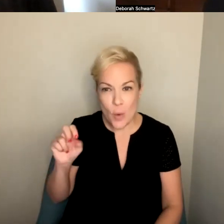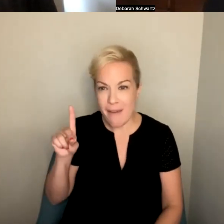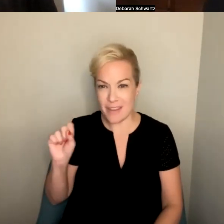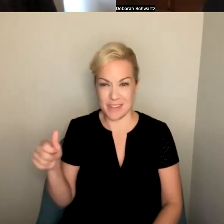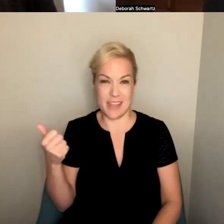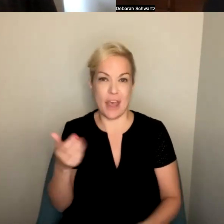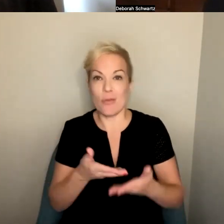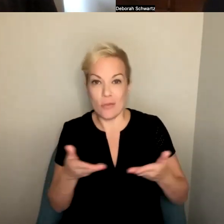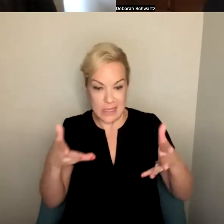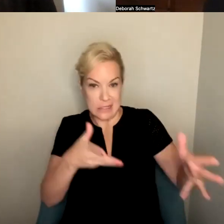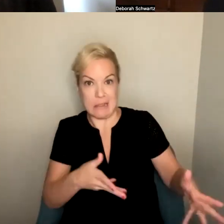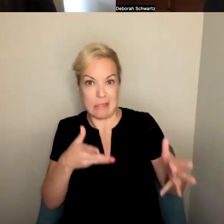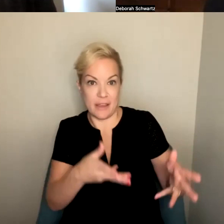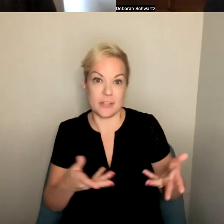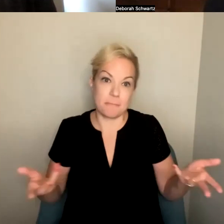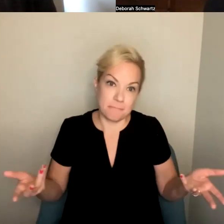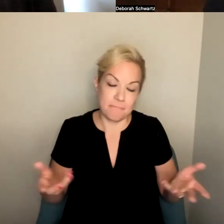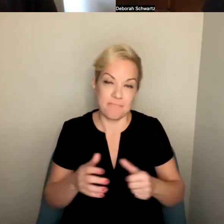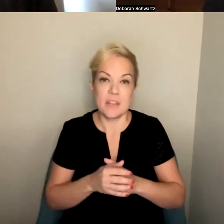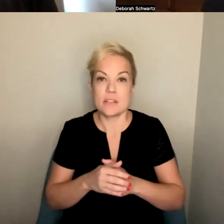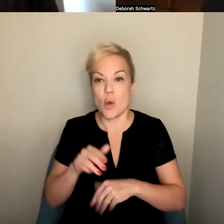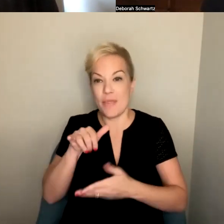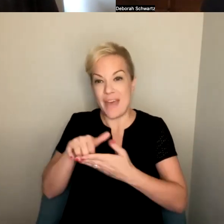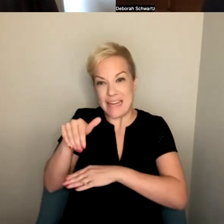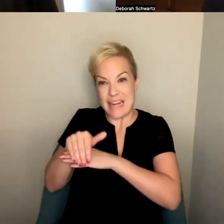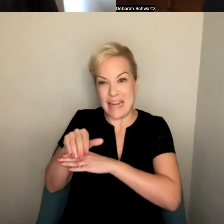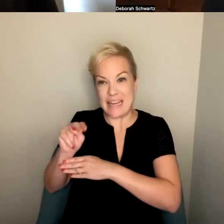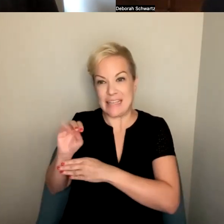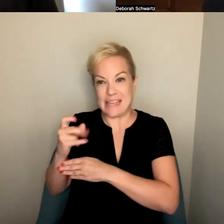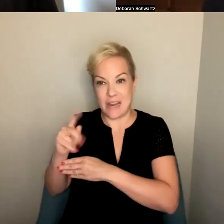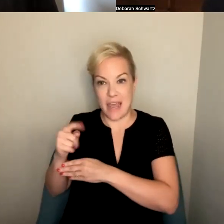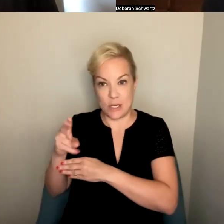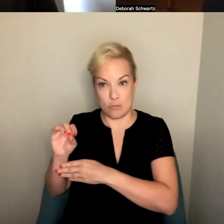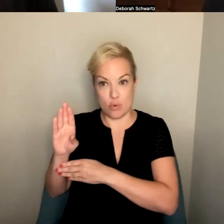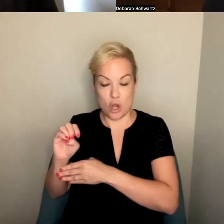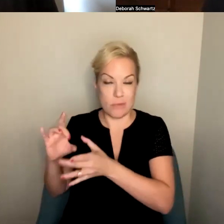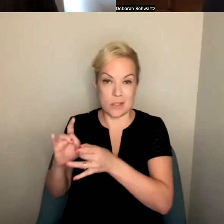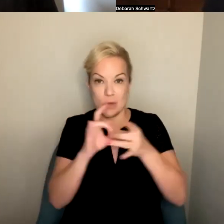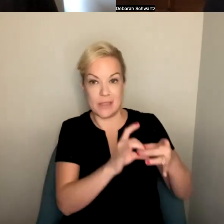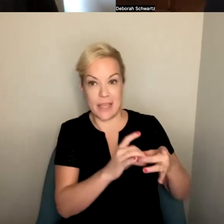that's where the the NAGPRA ties in because I mean it's still hard for me to fathom that